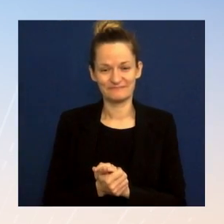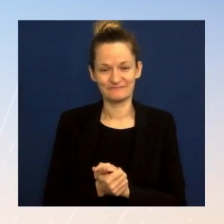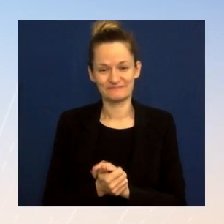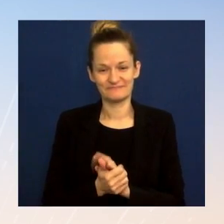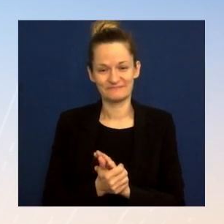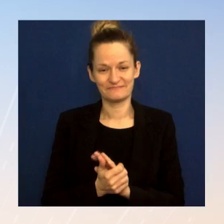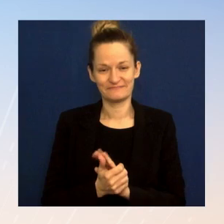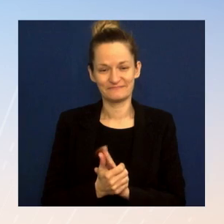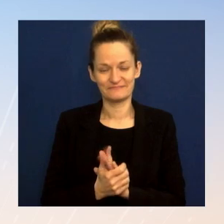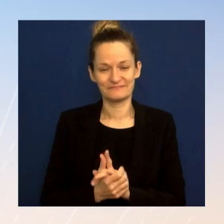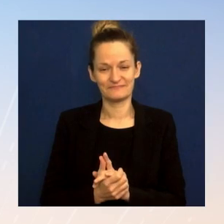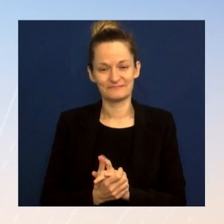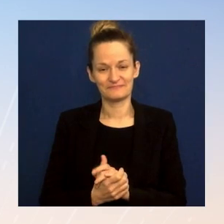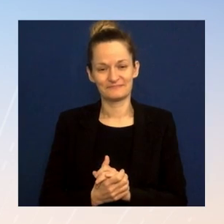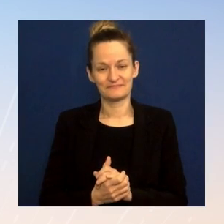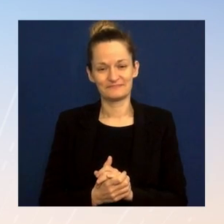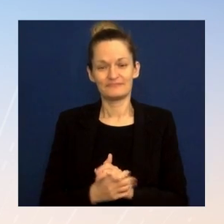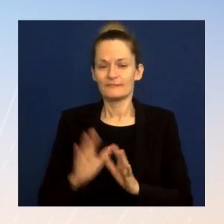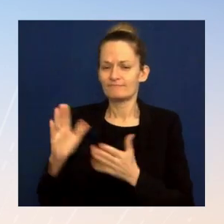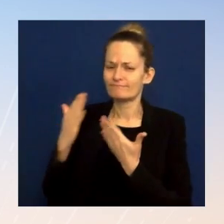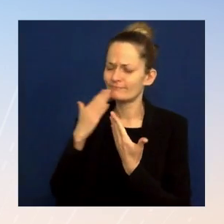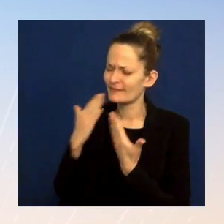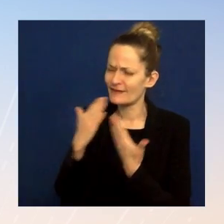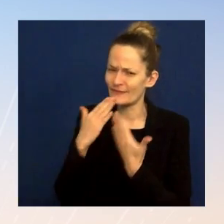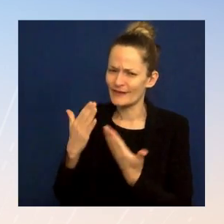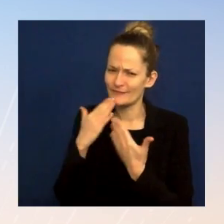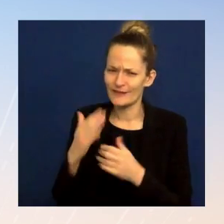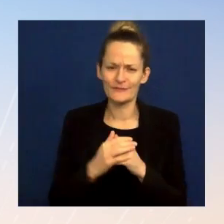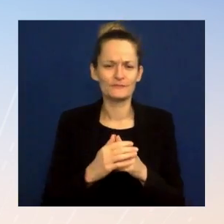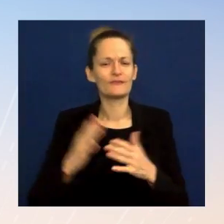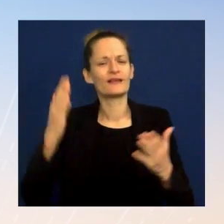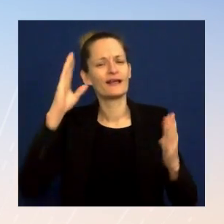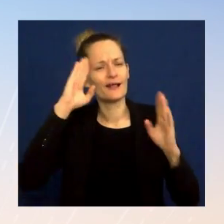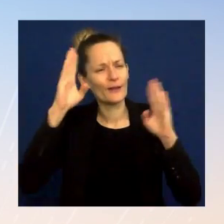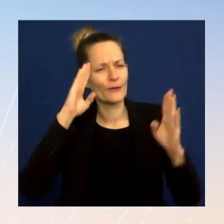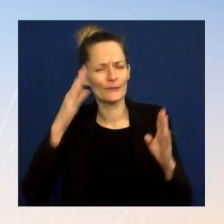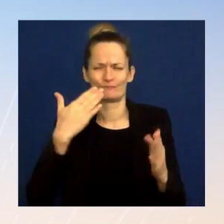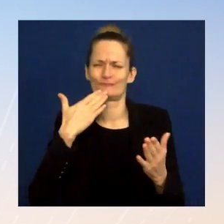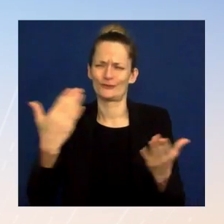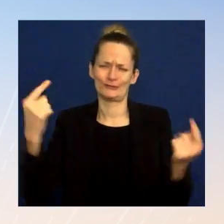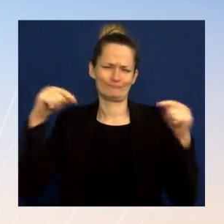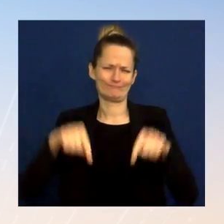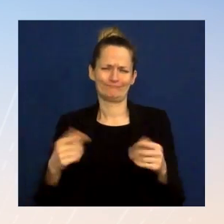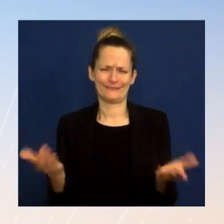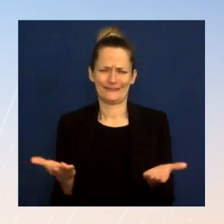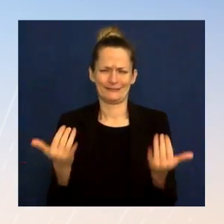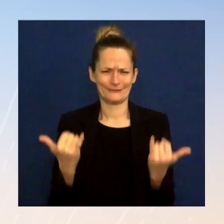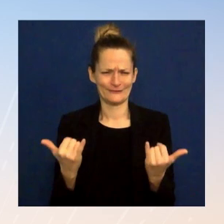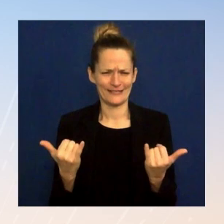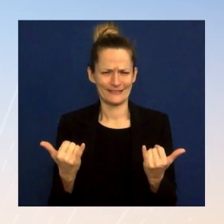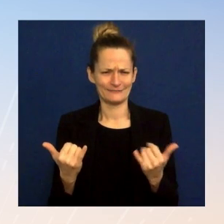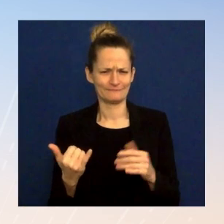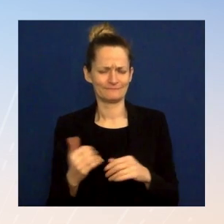Mr. Sullivan: Thank you, Jen. And hi, everybody. It's good to be here. As you all know, the President is leaving for Europe on Thursday.